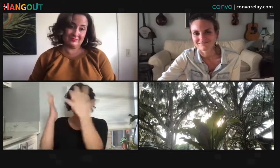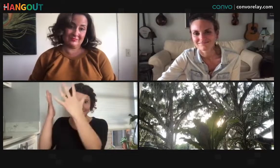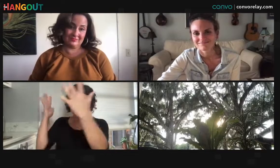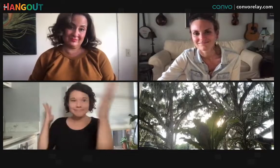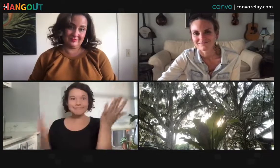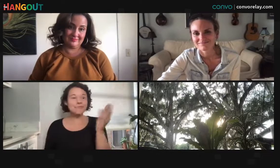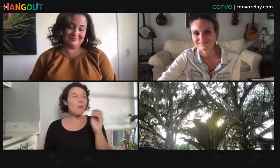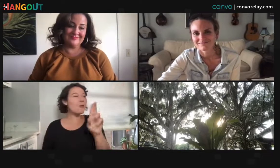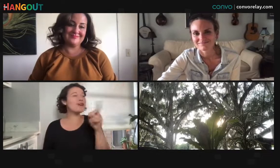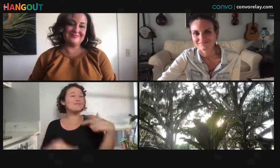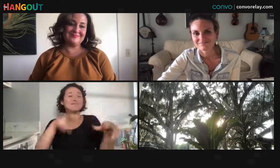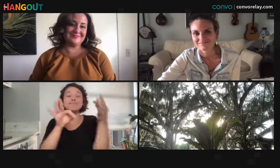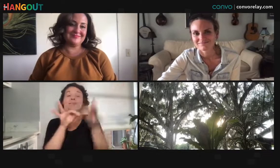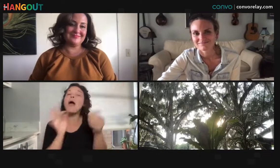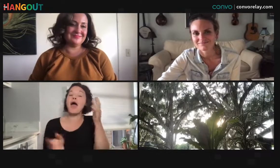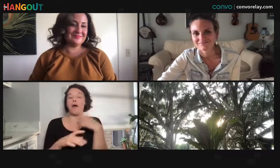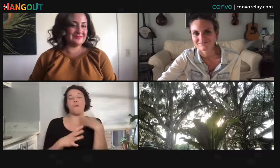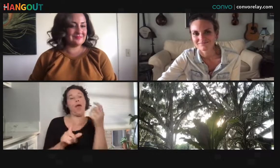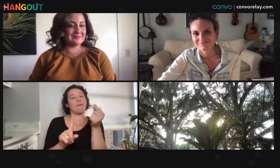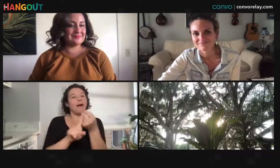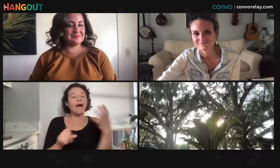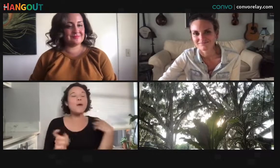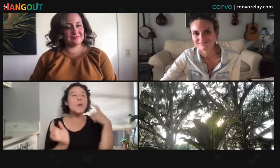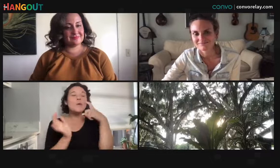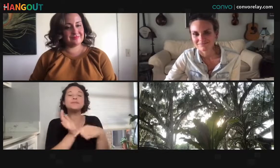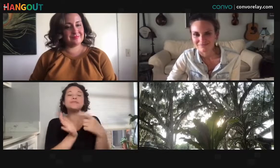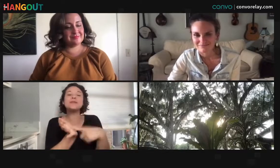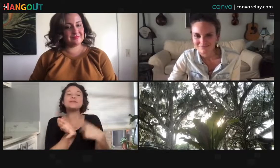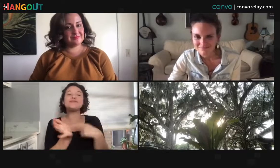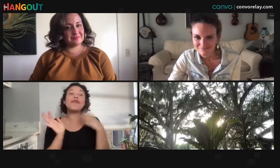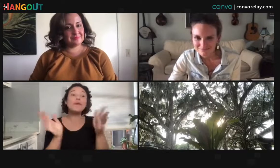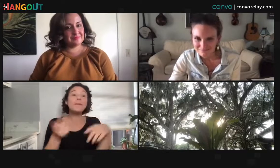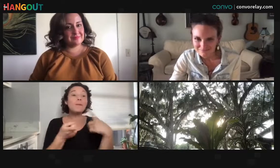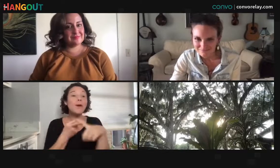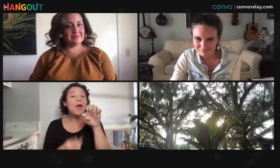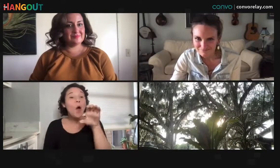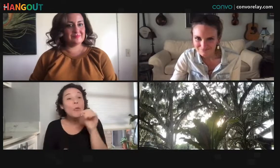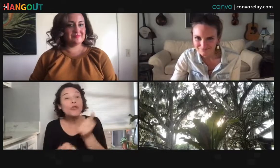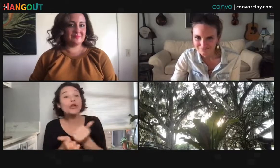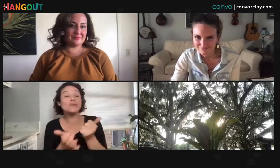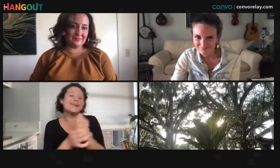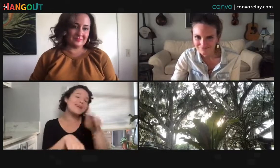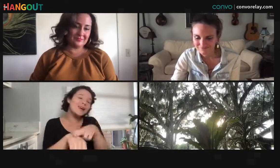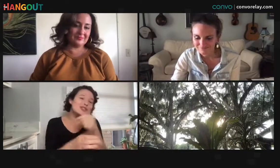backyard i have a balcony that outlooks some trees and i may share a little bit